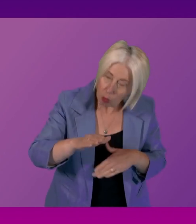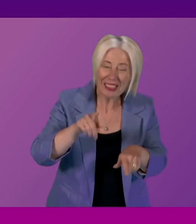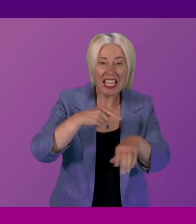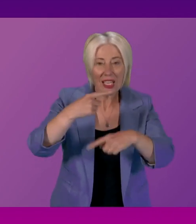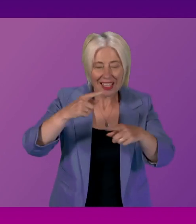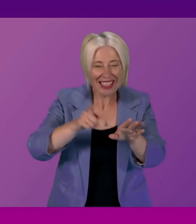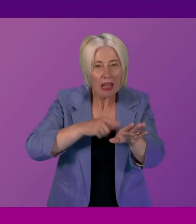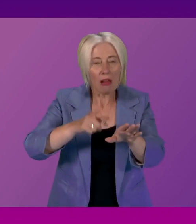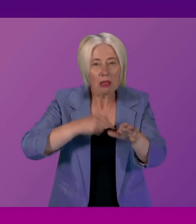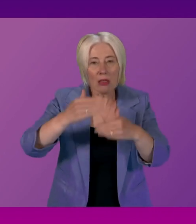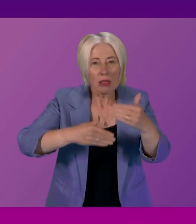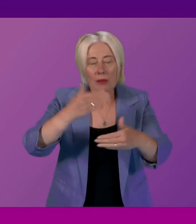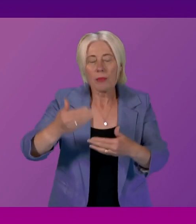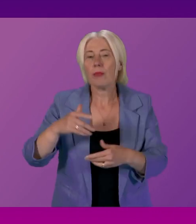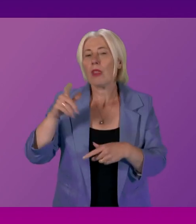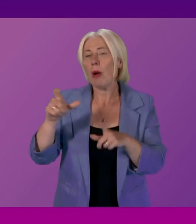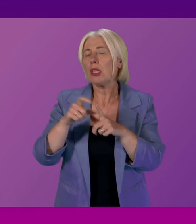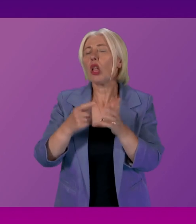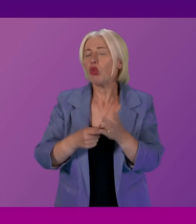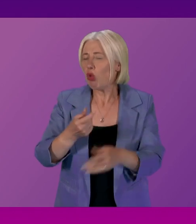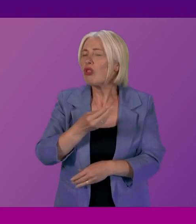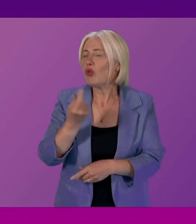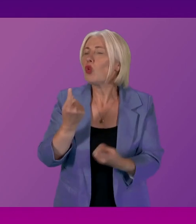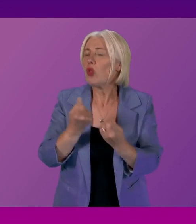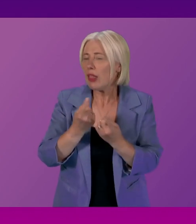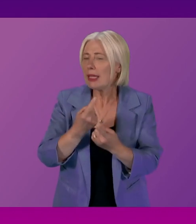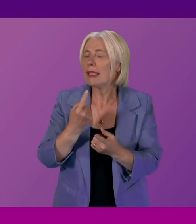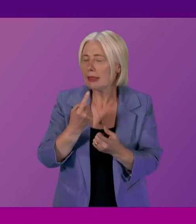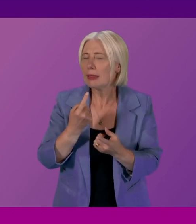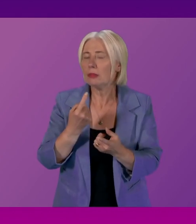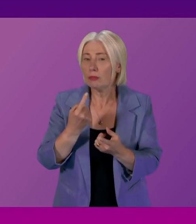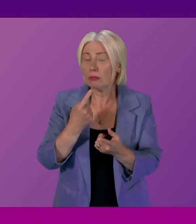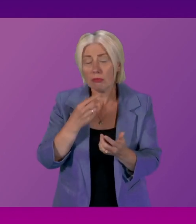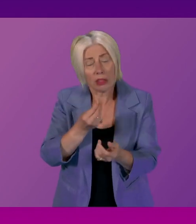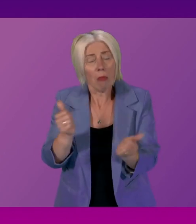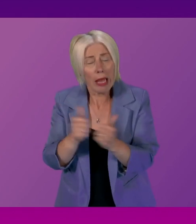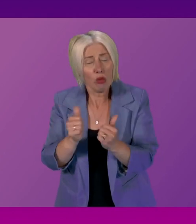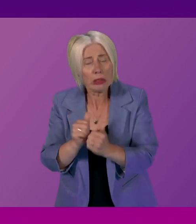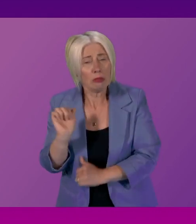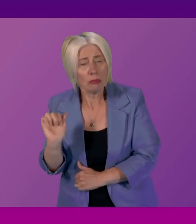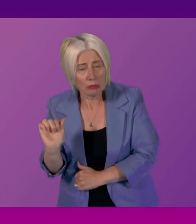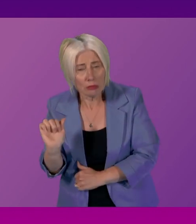Douglas Ross made a few points that I agree with when he was speaking on behalf of those